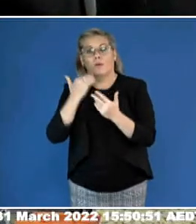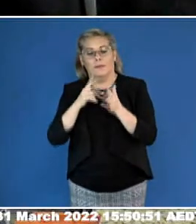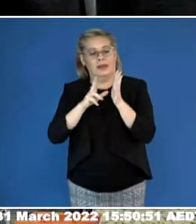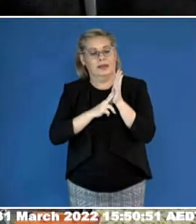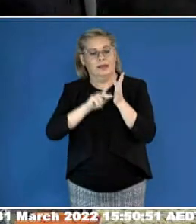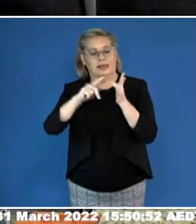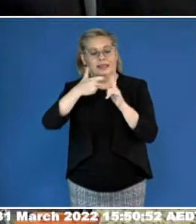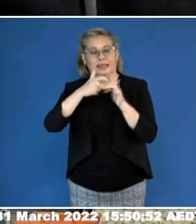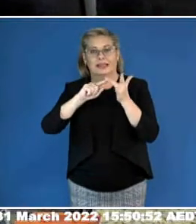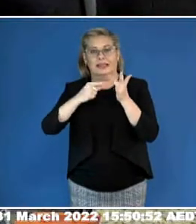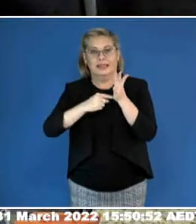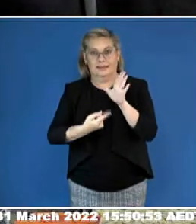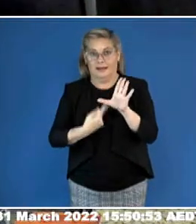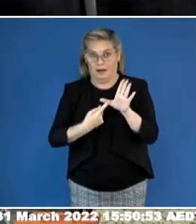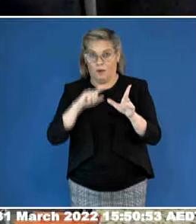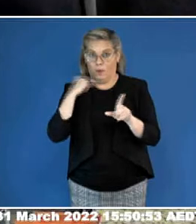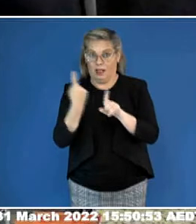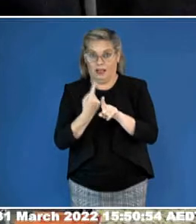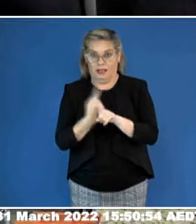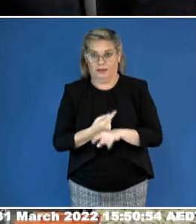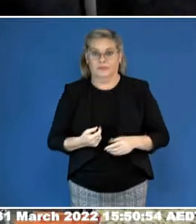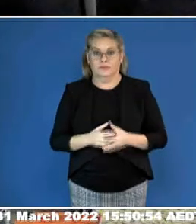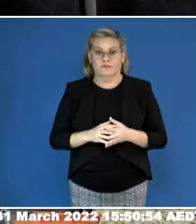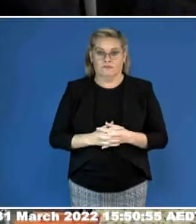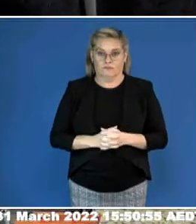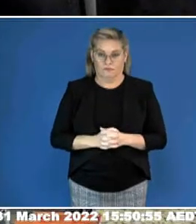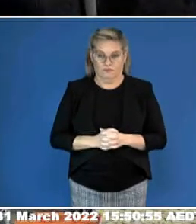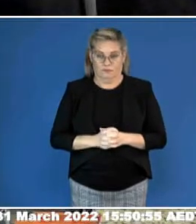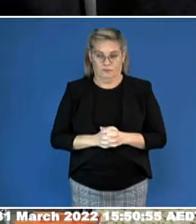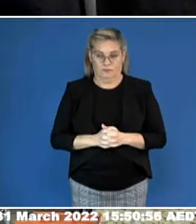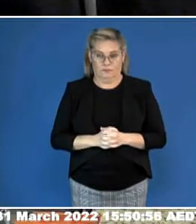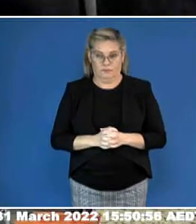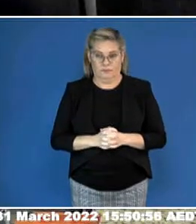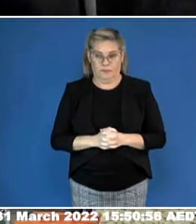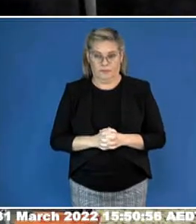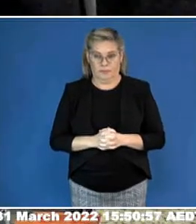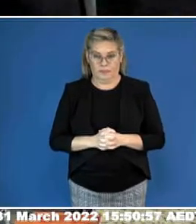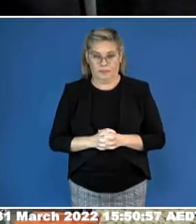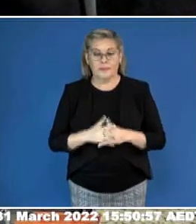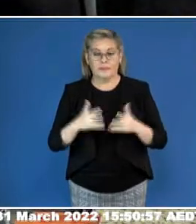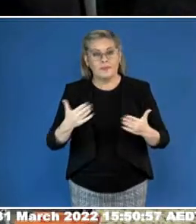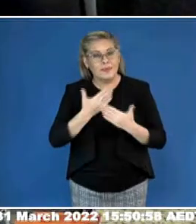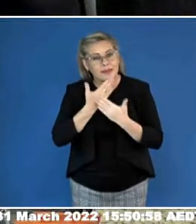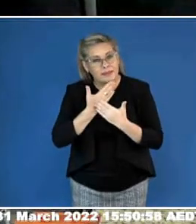Thank you. Sorry, just before you do, can I thank you for coming to the Royal Commission to